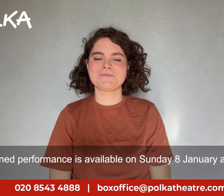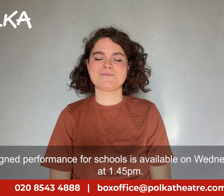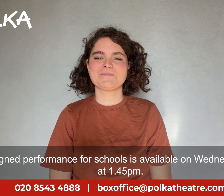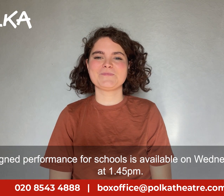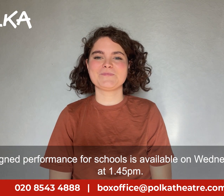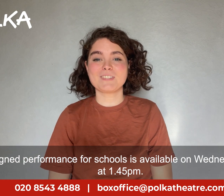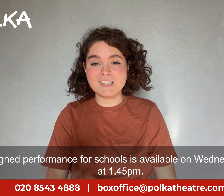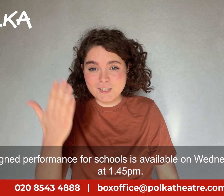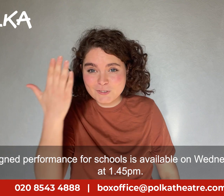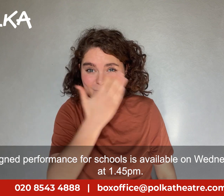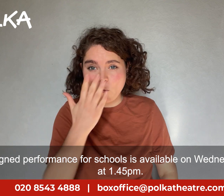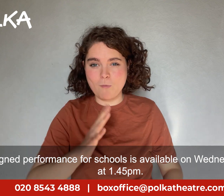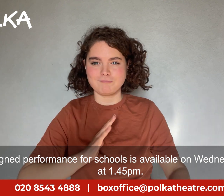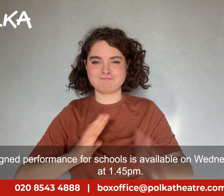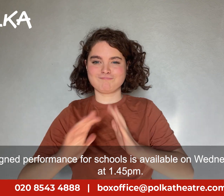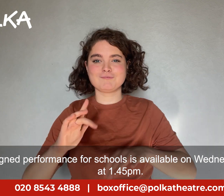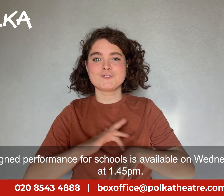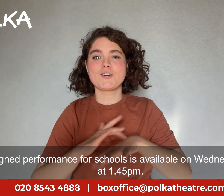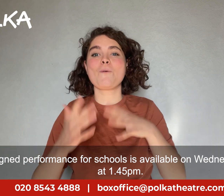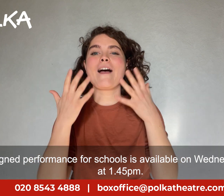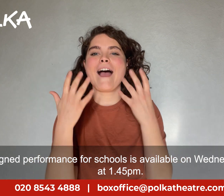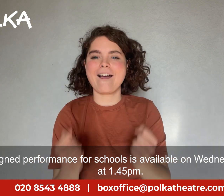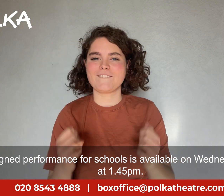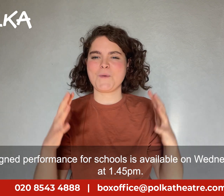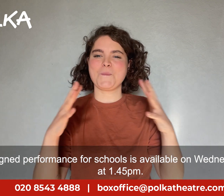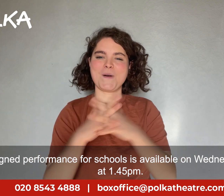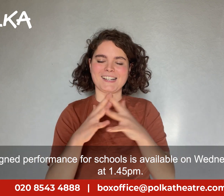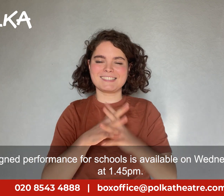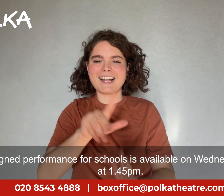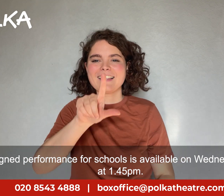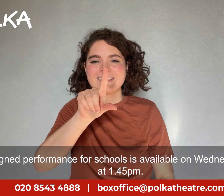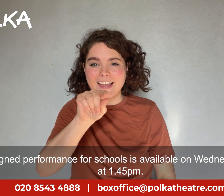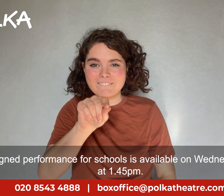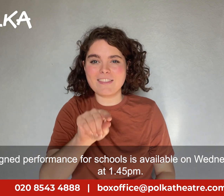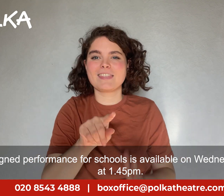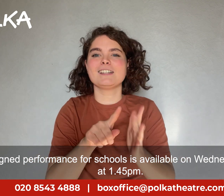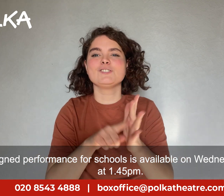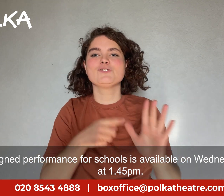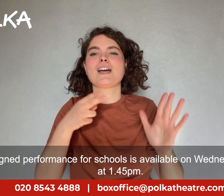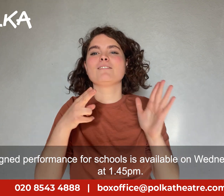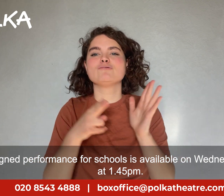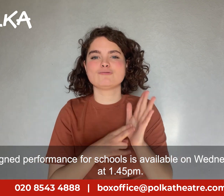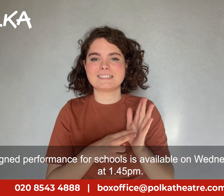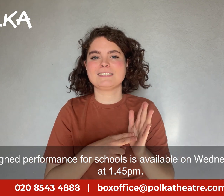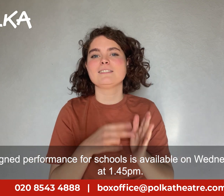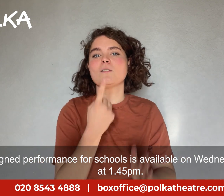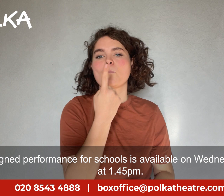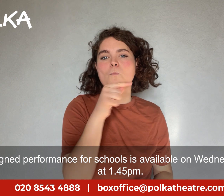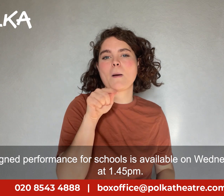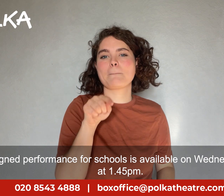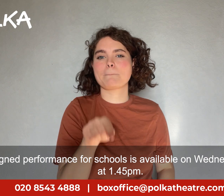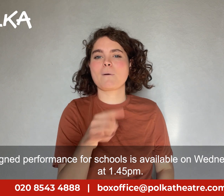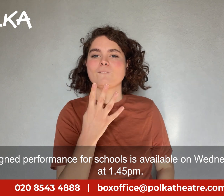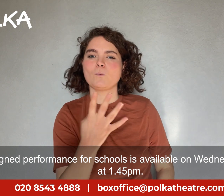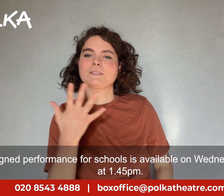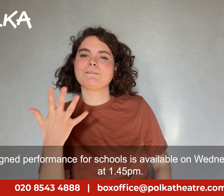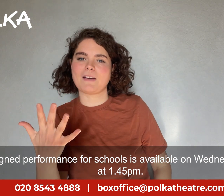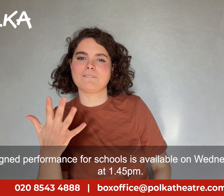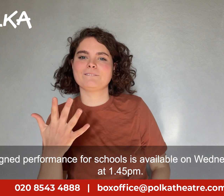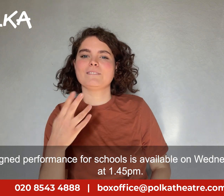And a signed performance for schools is available on Wednesday 11 January at 1.45pm